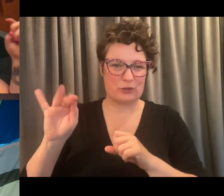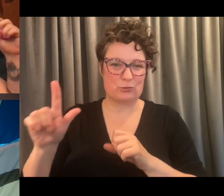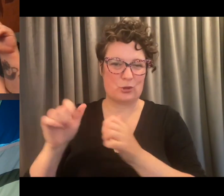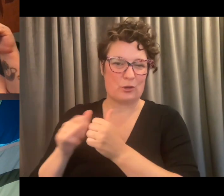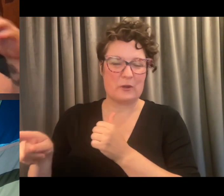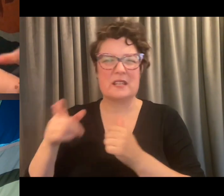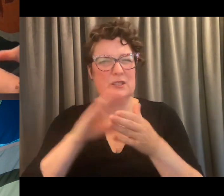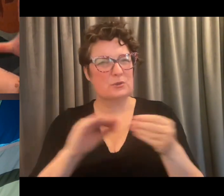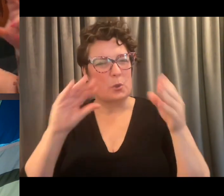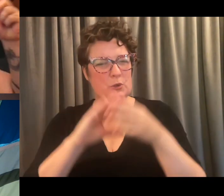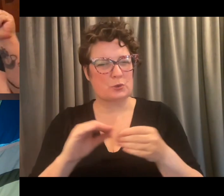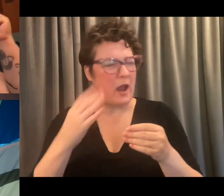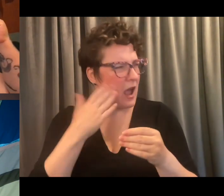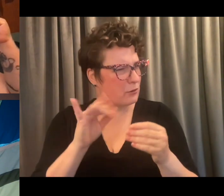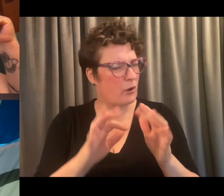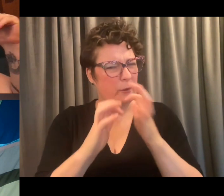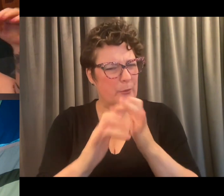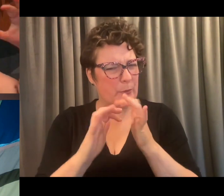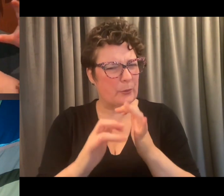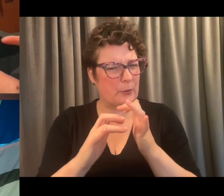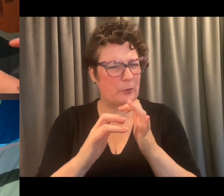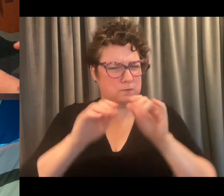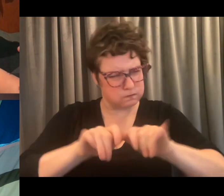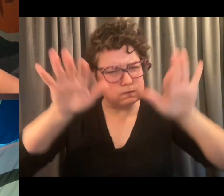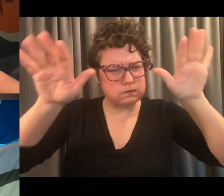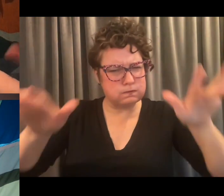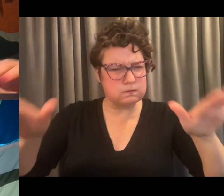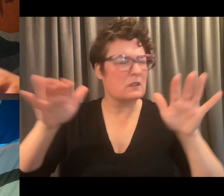blasts of the trumpet that caused the people, so there's, you know, supposedly